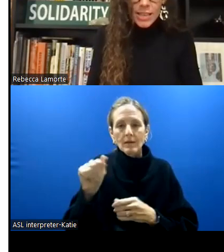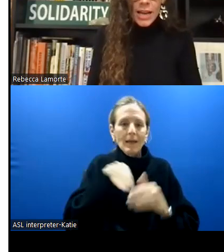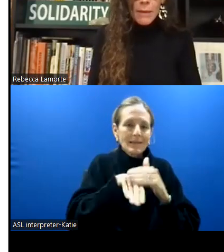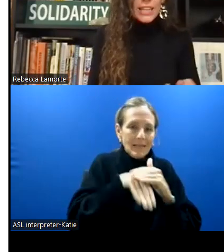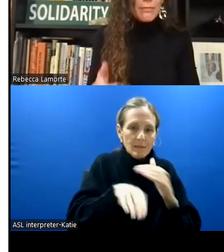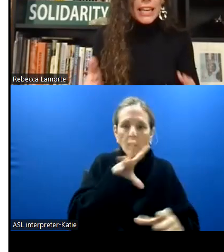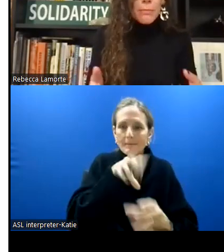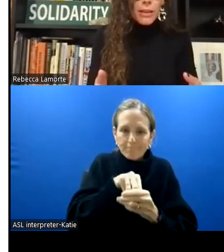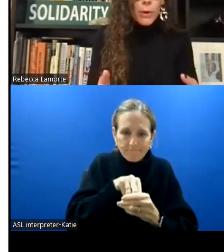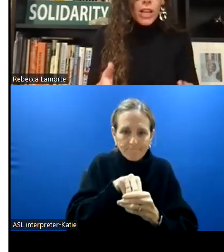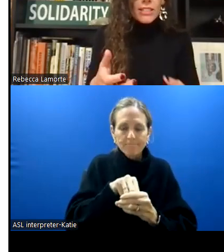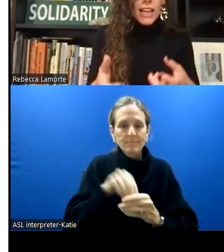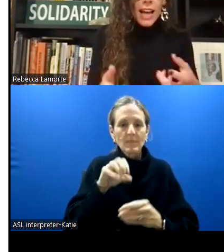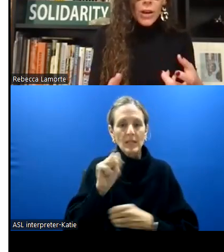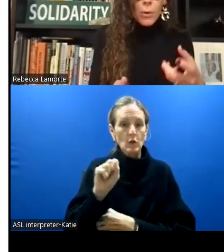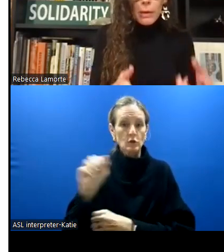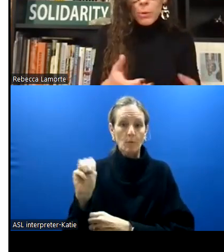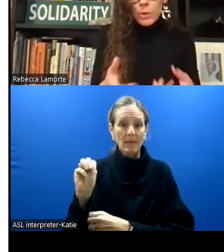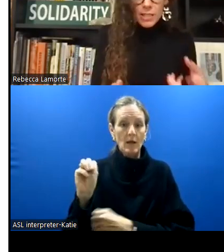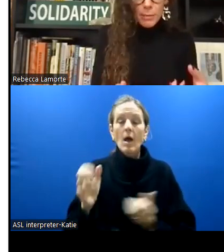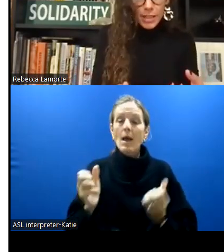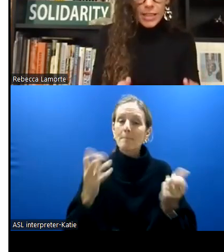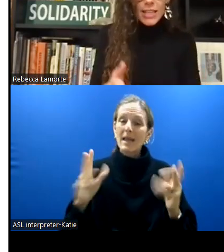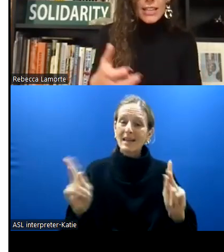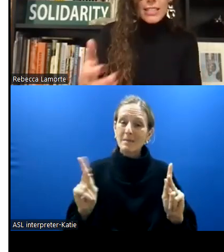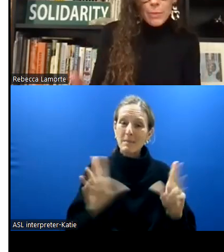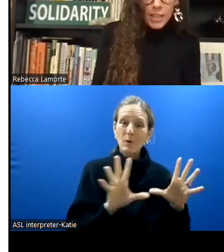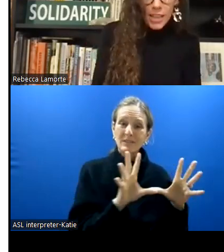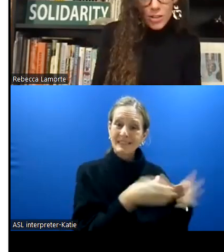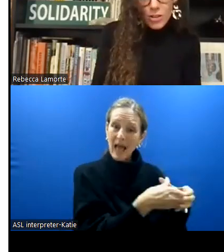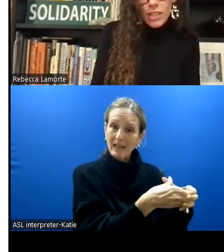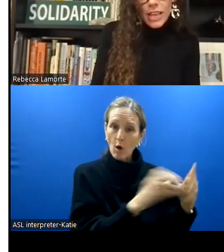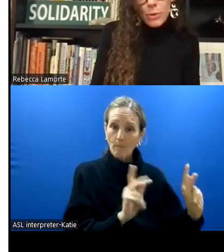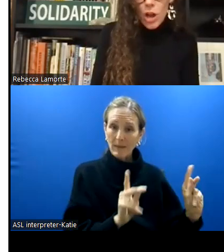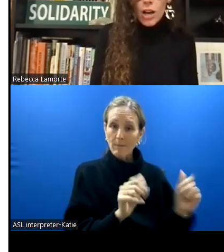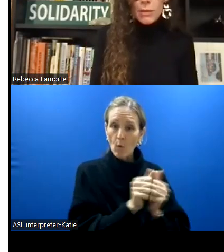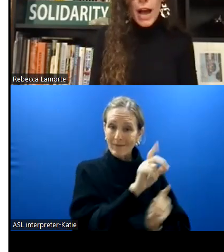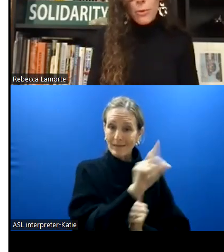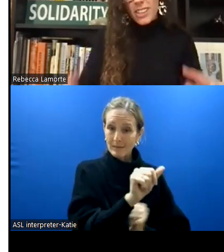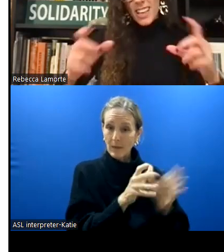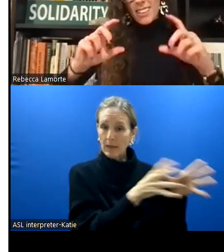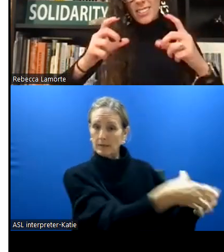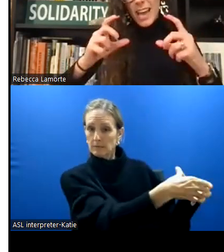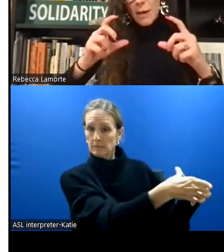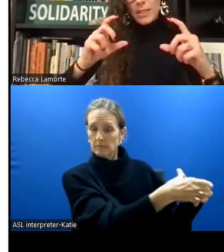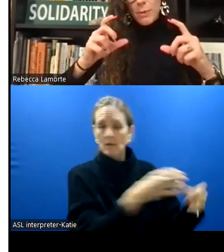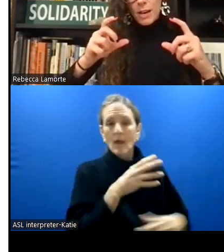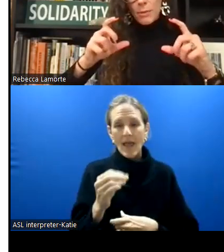because many people silo people with disabilities and disability issues like we talked about where it's that little tab at the bottom